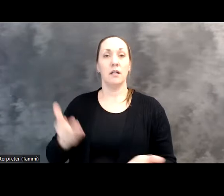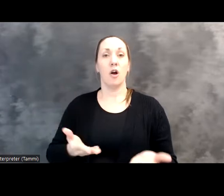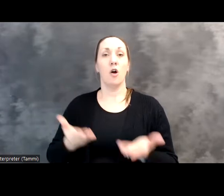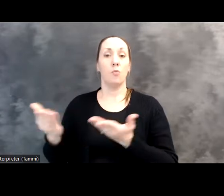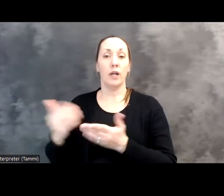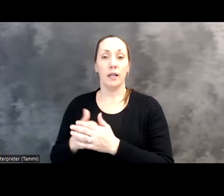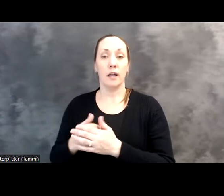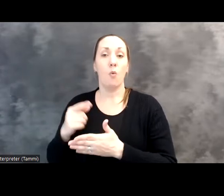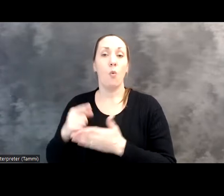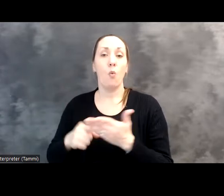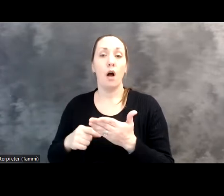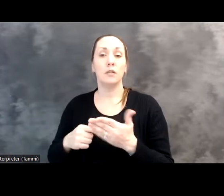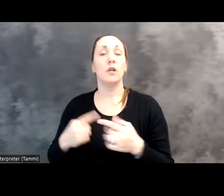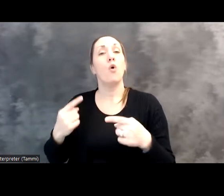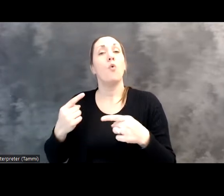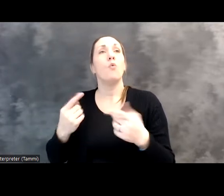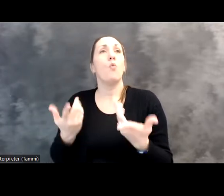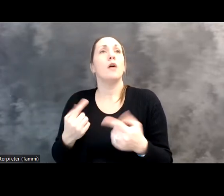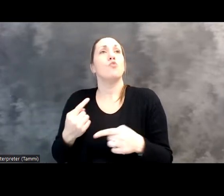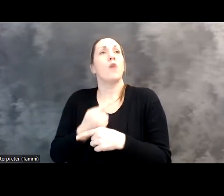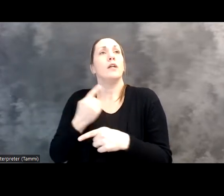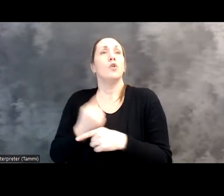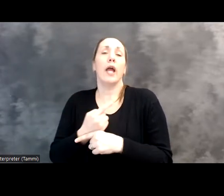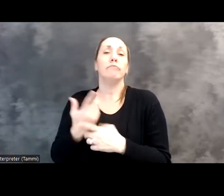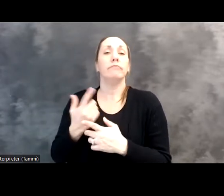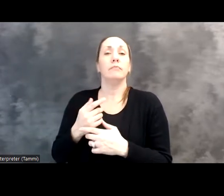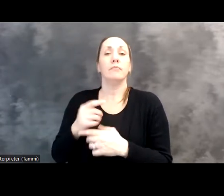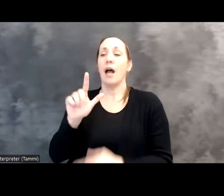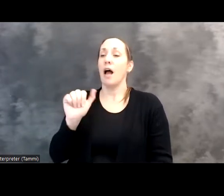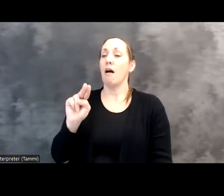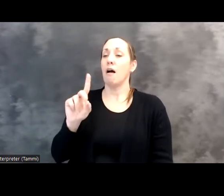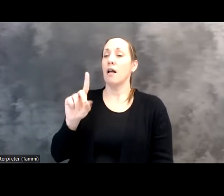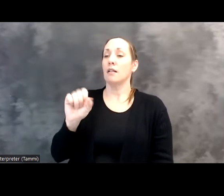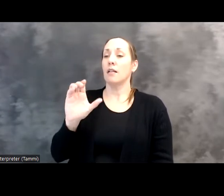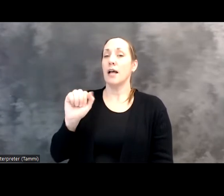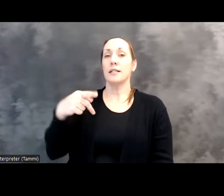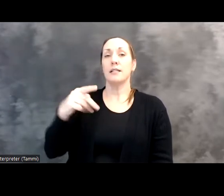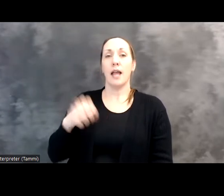landscape. And then we had the federal FDA